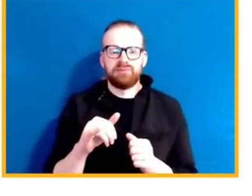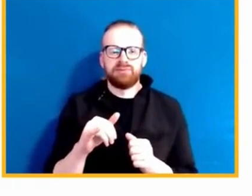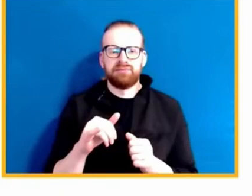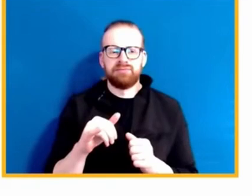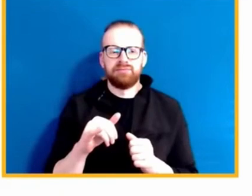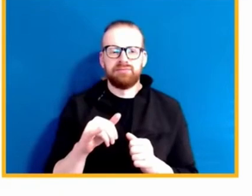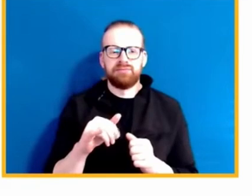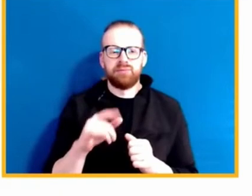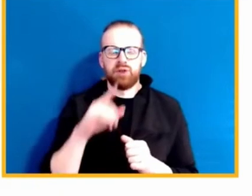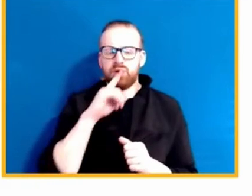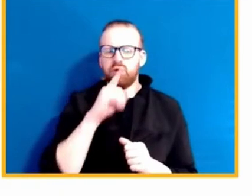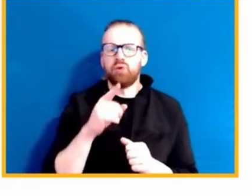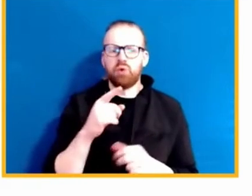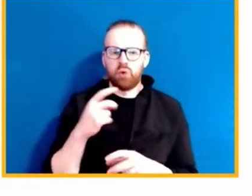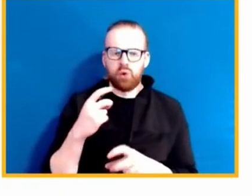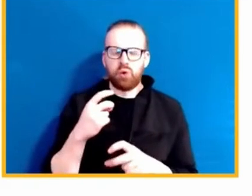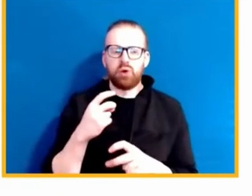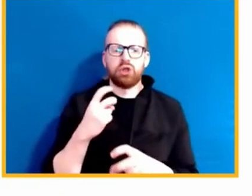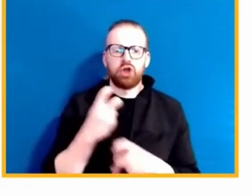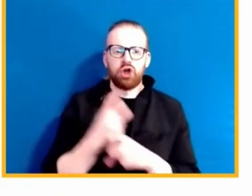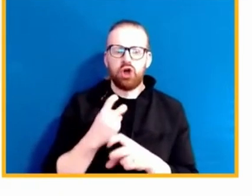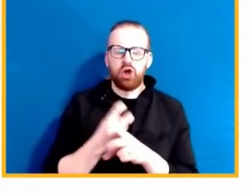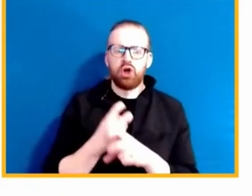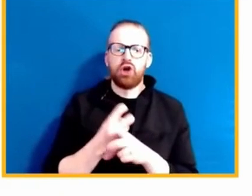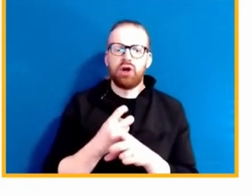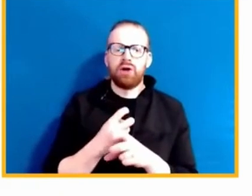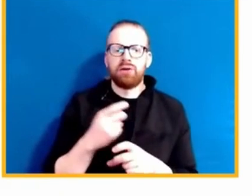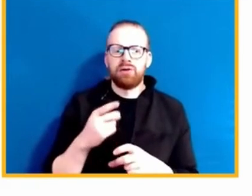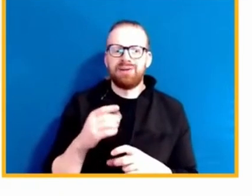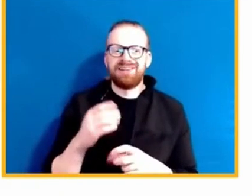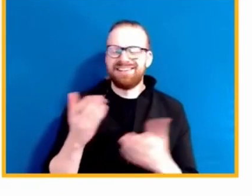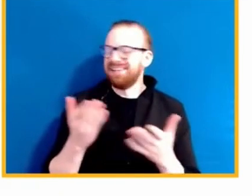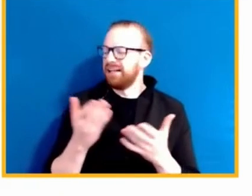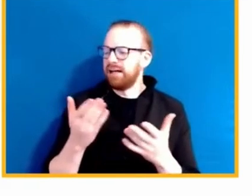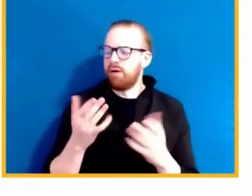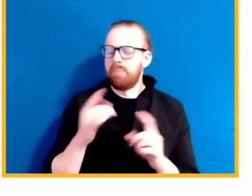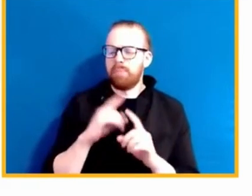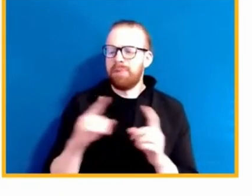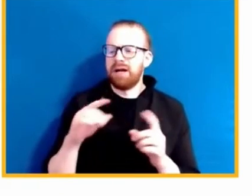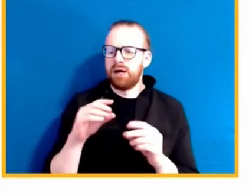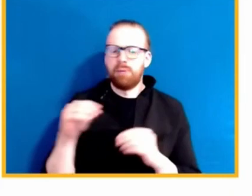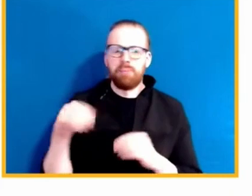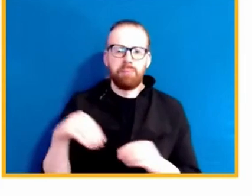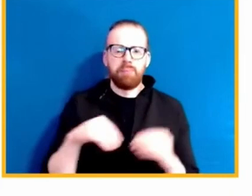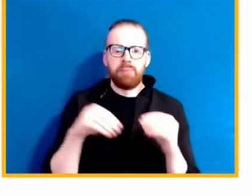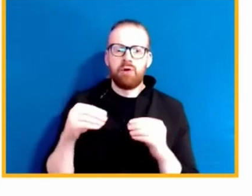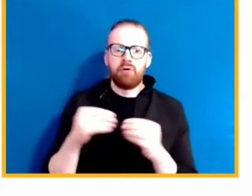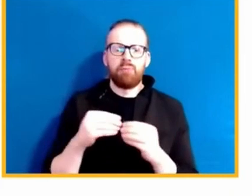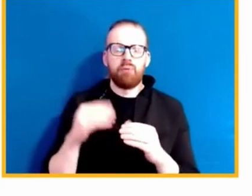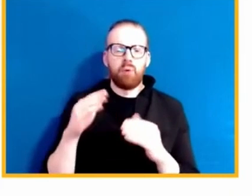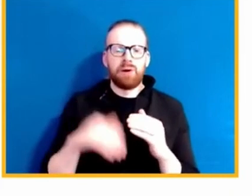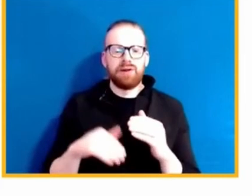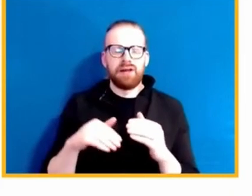I guess it's really hard to do in digitigrade but like, trying to move around with more than just walking